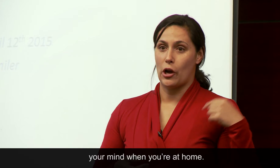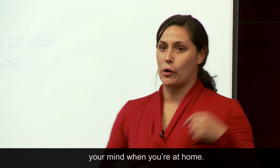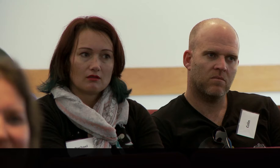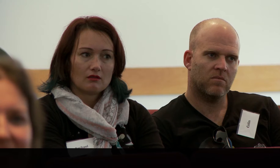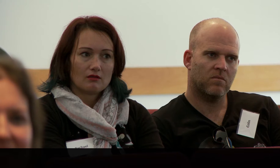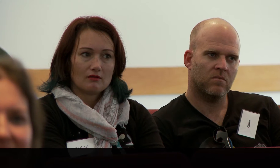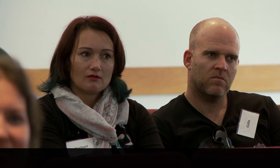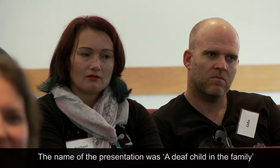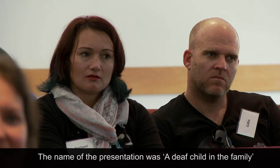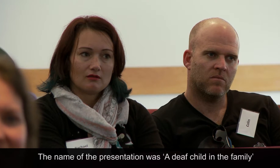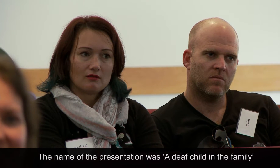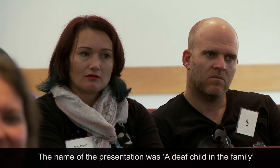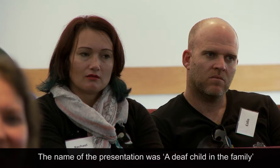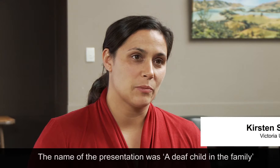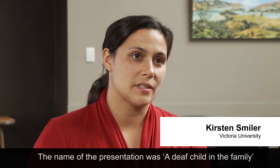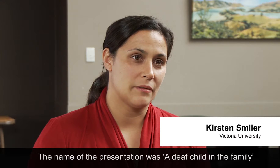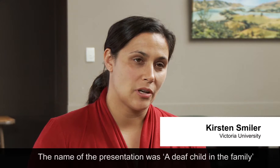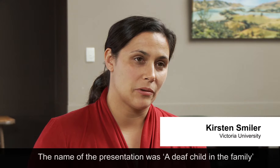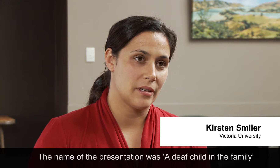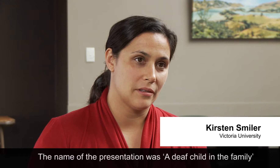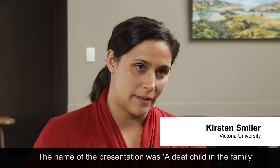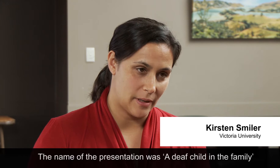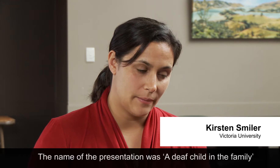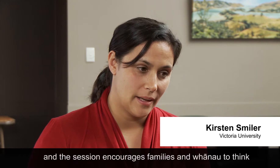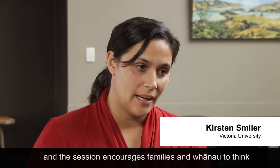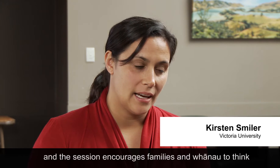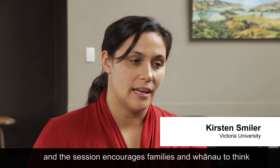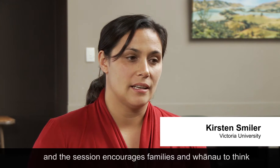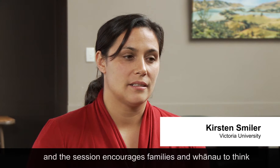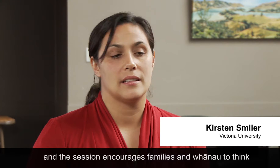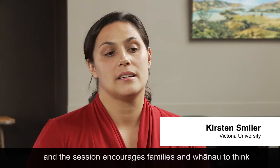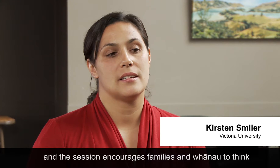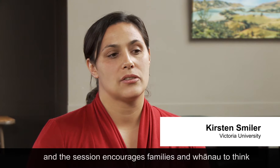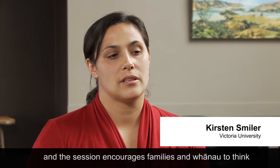Interview with Kirsten, Victoria University, on her presentation. Kirsten: The name of the presentation was ‘A deaf child in the family’ and the session